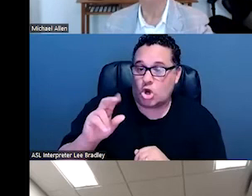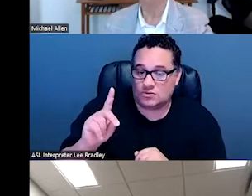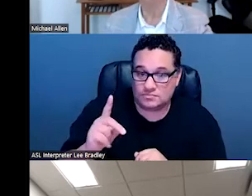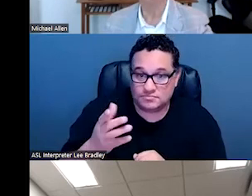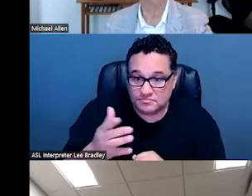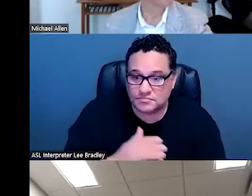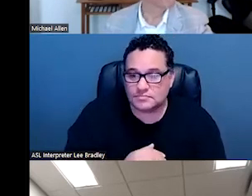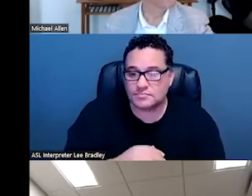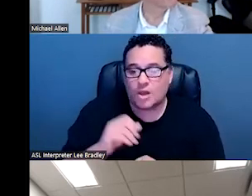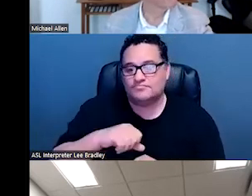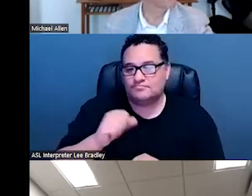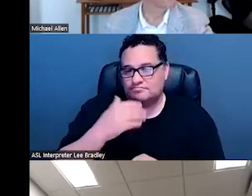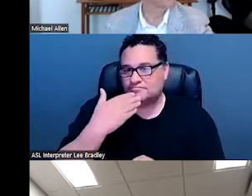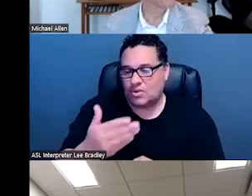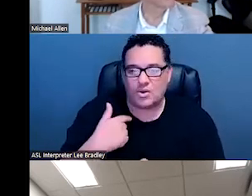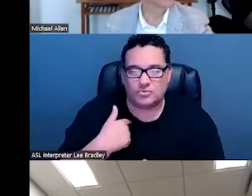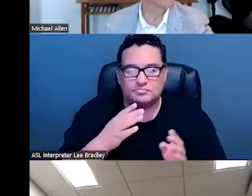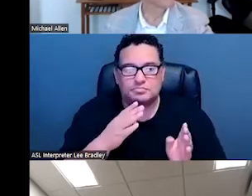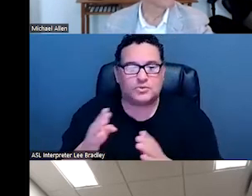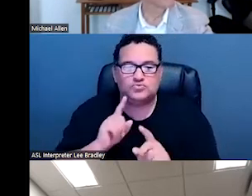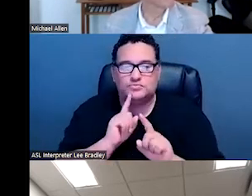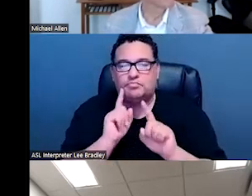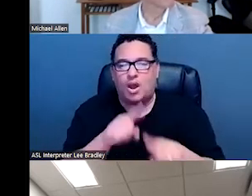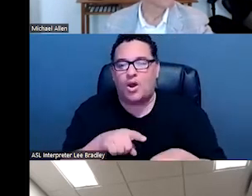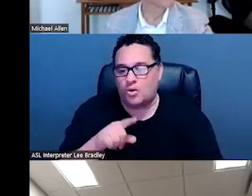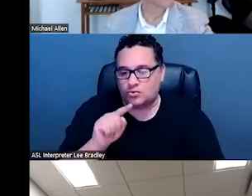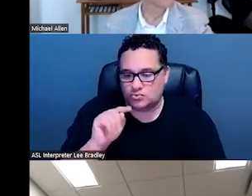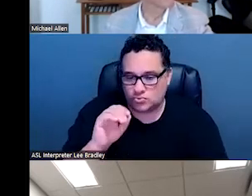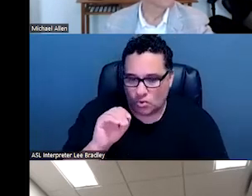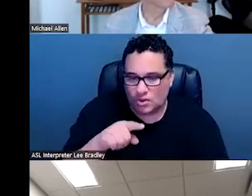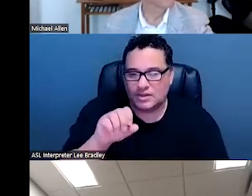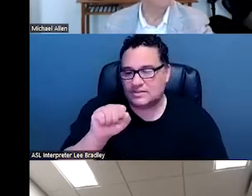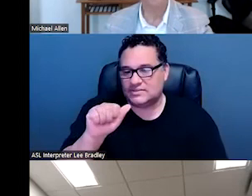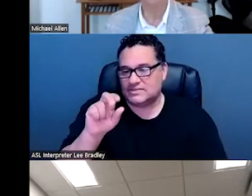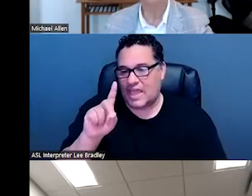I WAS JUST GOING TO RESPOND TO SANDY'S IMPORTANT POINT ABOUT